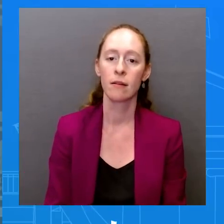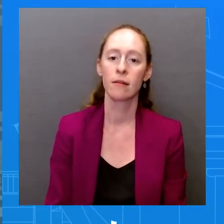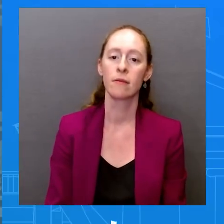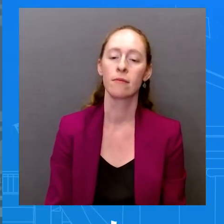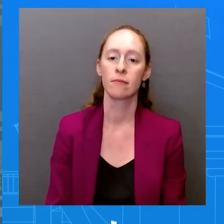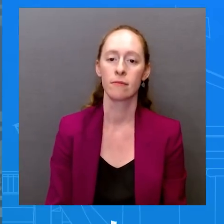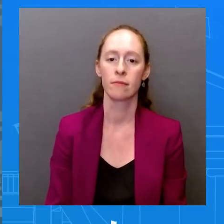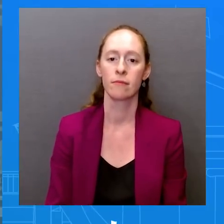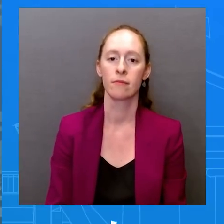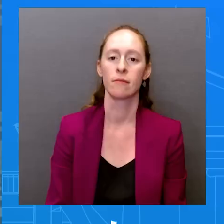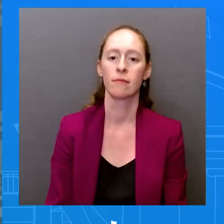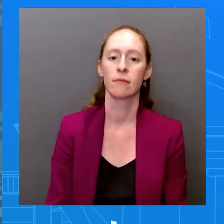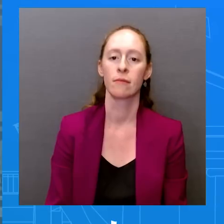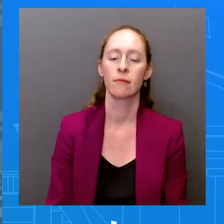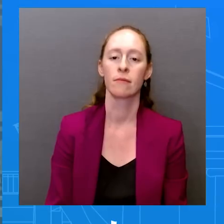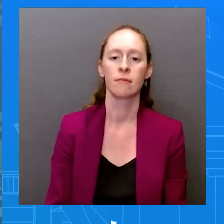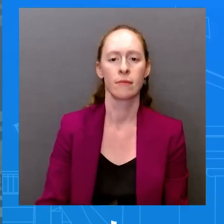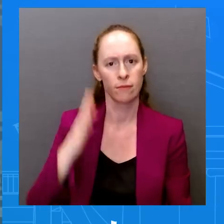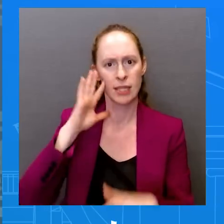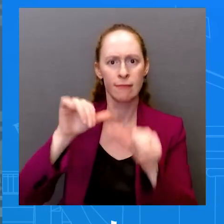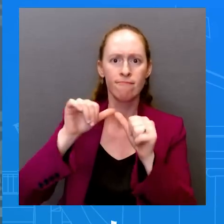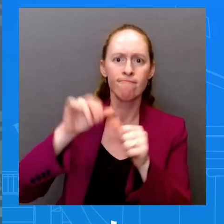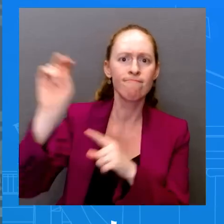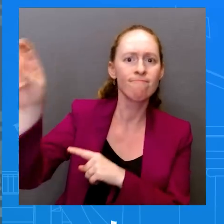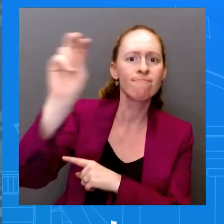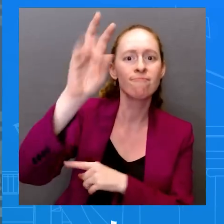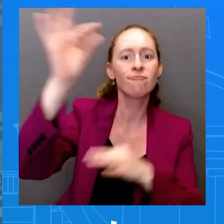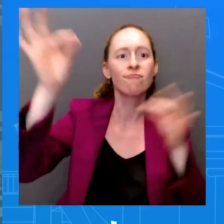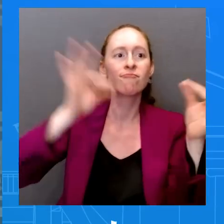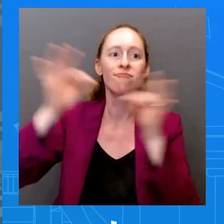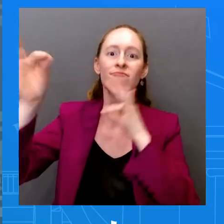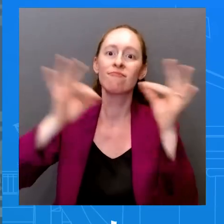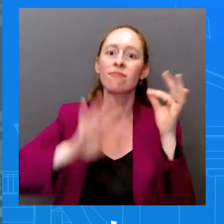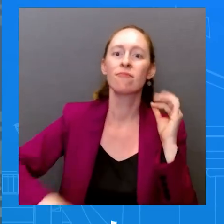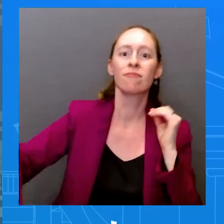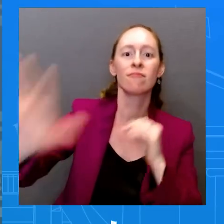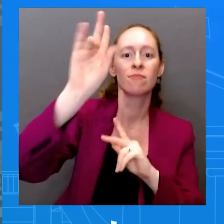Not just us -- Cabinet Secretaries; you're going to see congressional members out there,